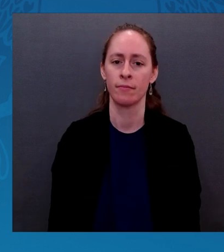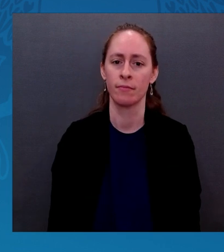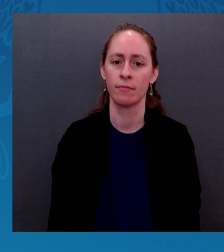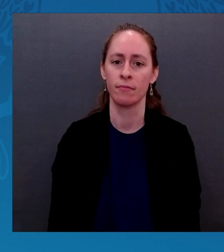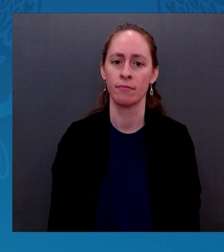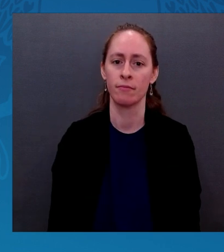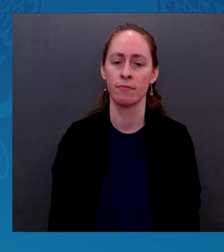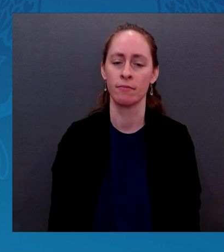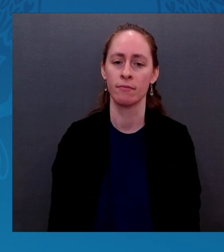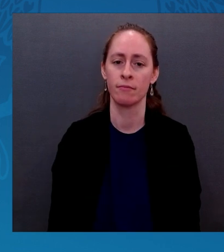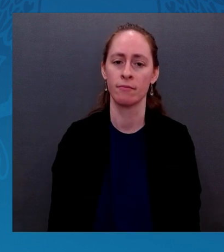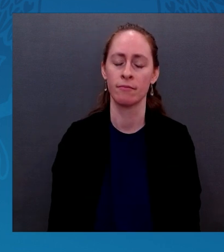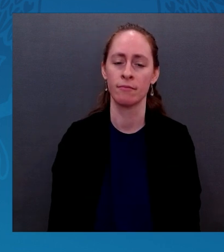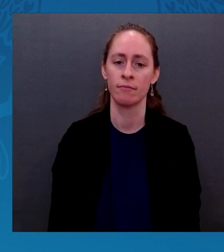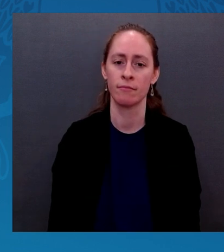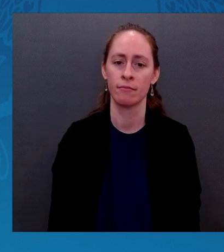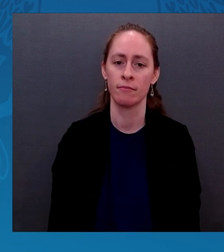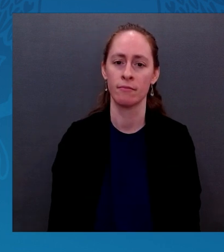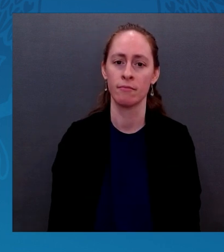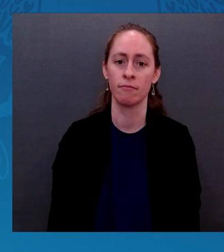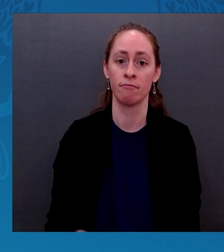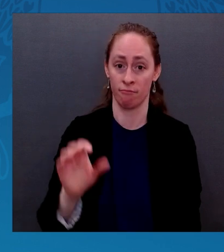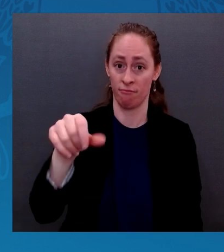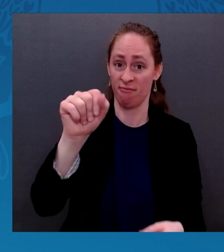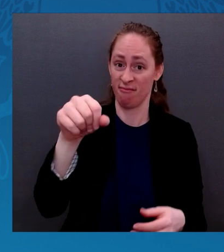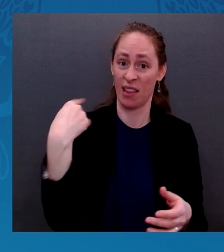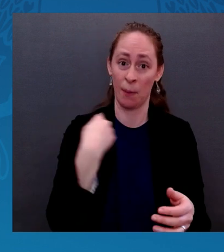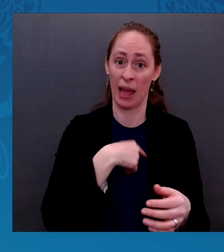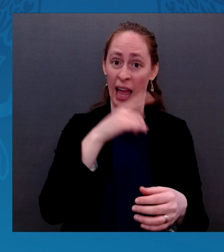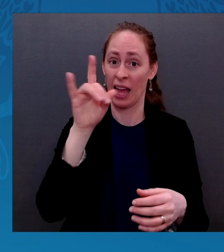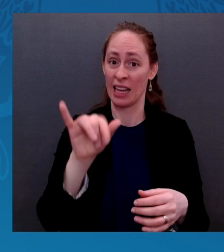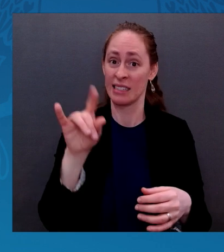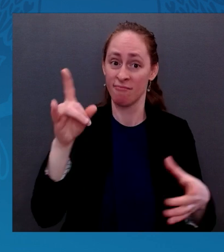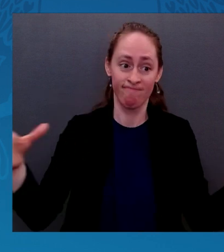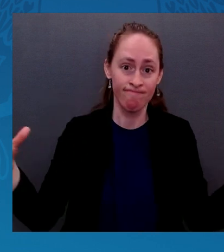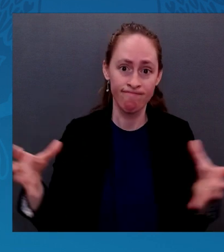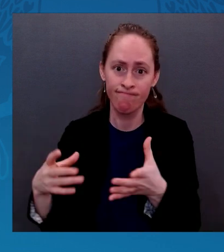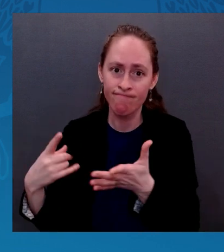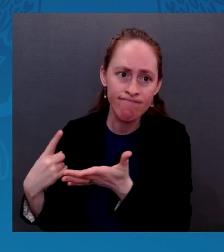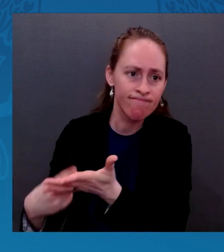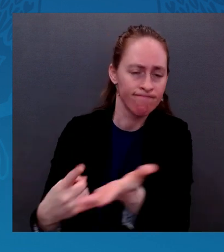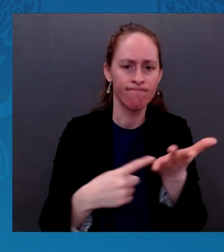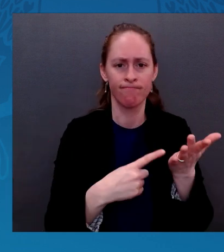and how they were going to be able to meet the challenge. It was very eye opening.